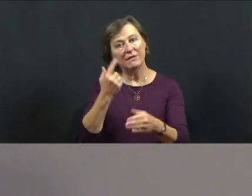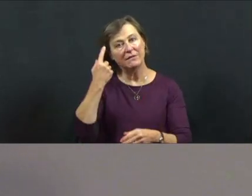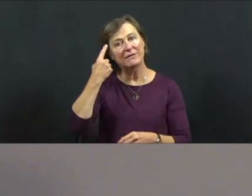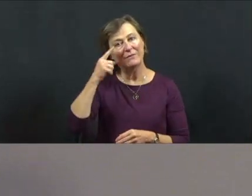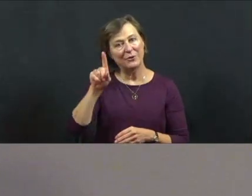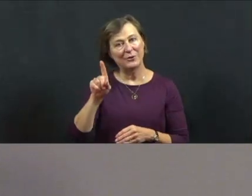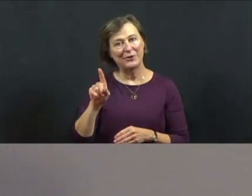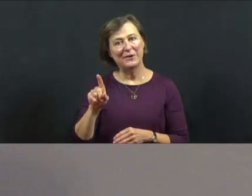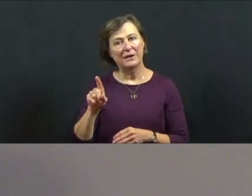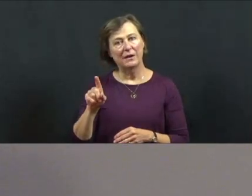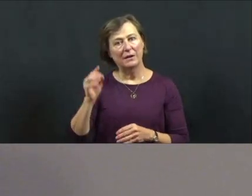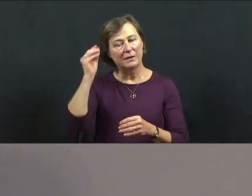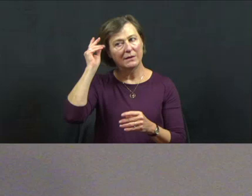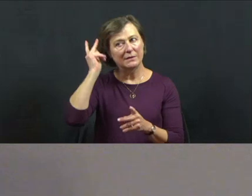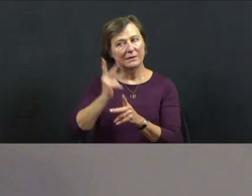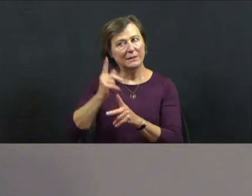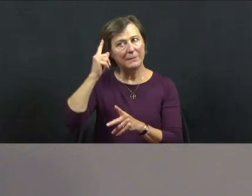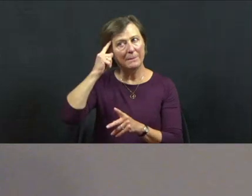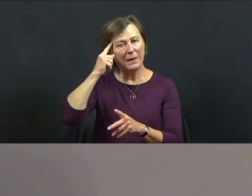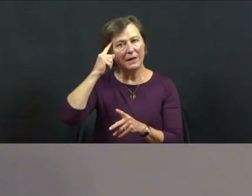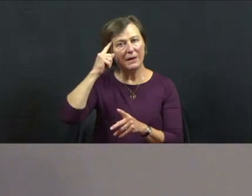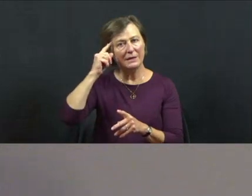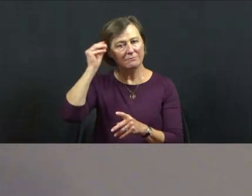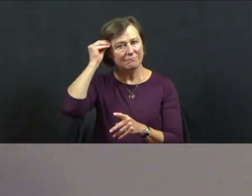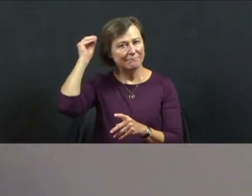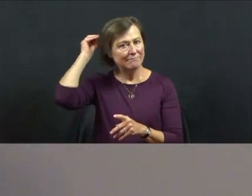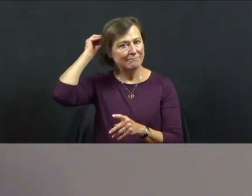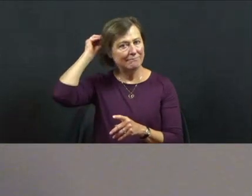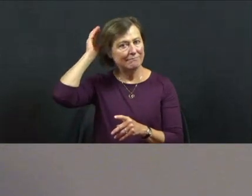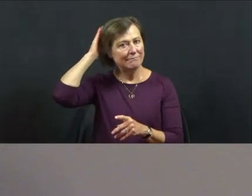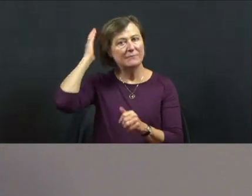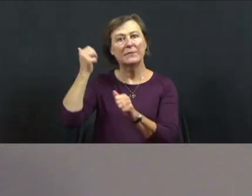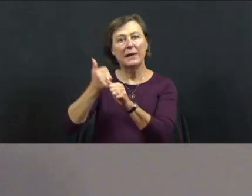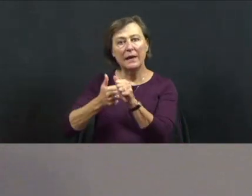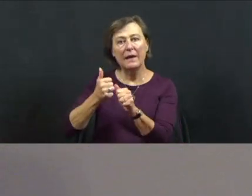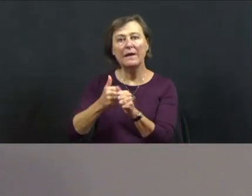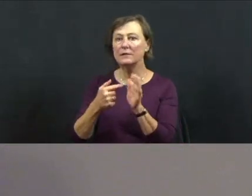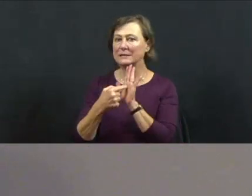And keep in mind, that every sign of gratitude